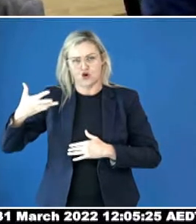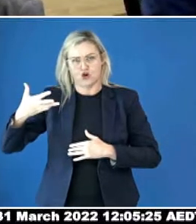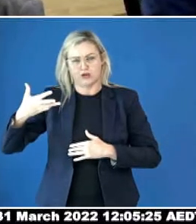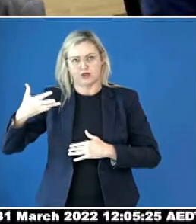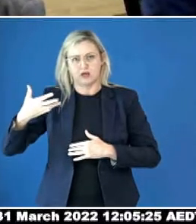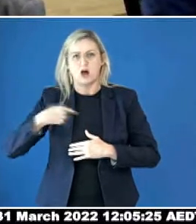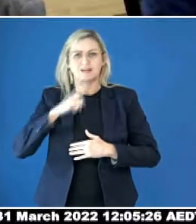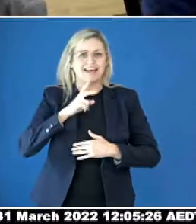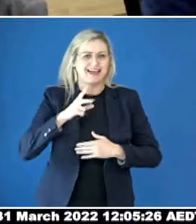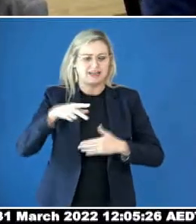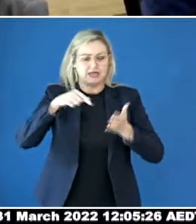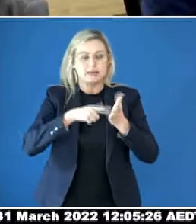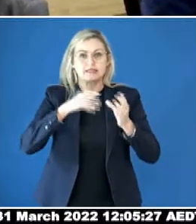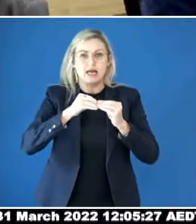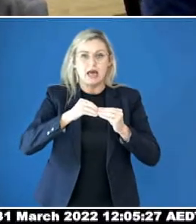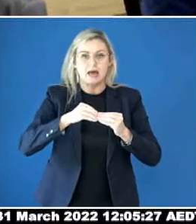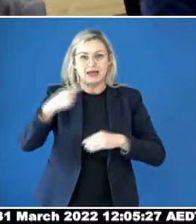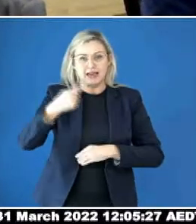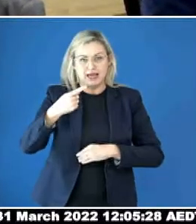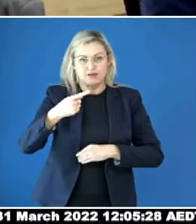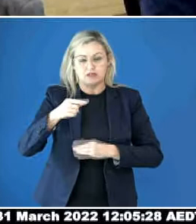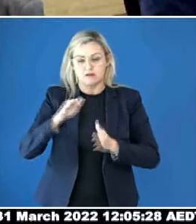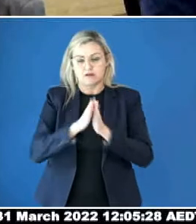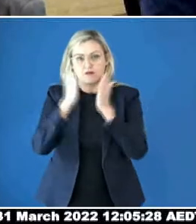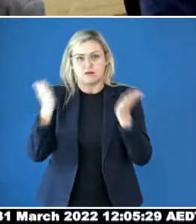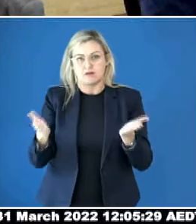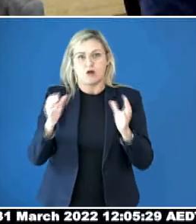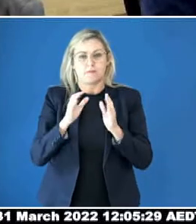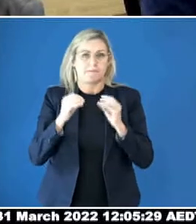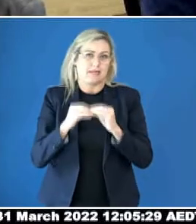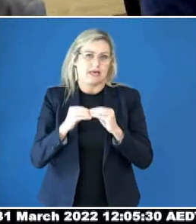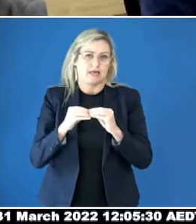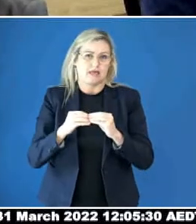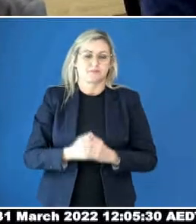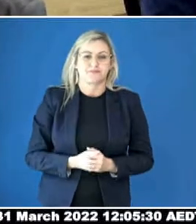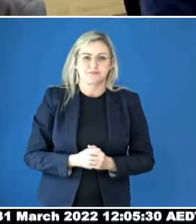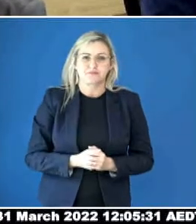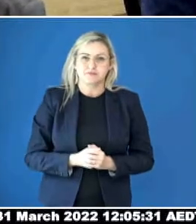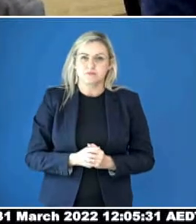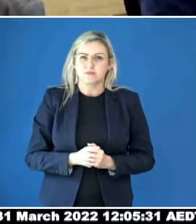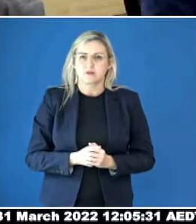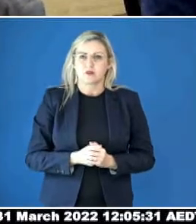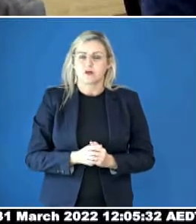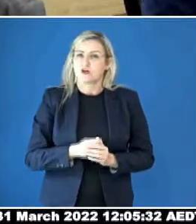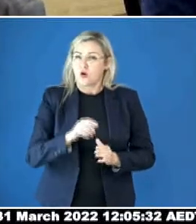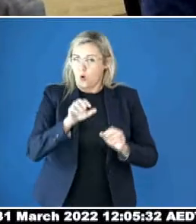And to repeat, that's tab 11, of Tender Bundle B. Ms Cumming, I won't ask you to look at that document just yet.